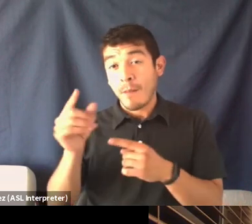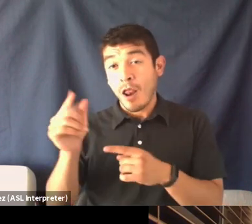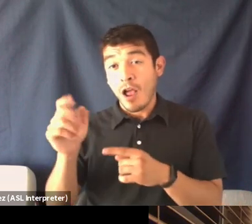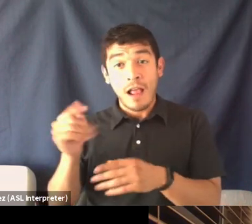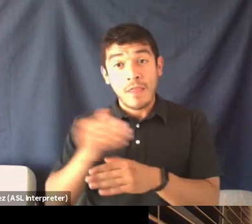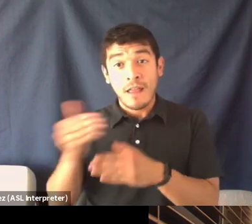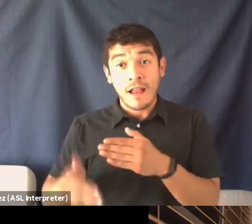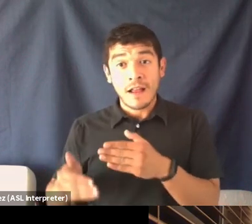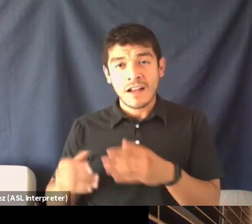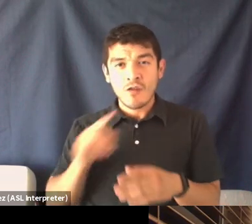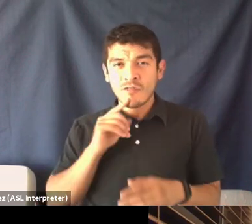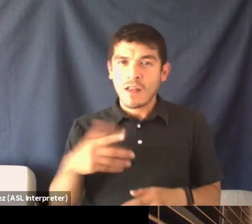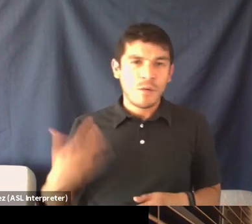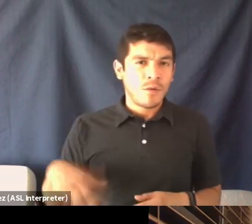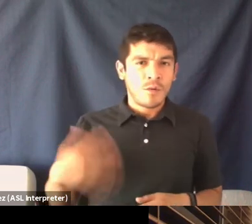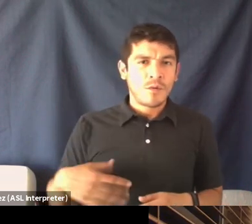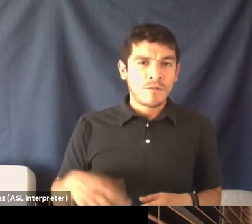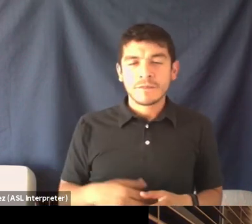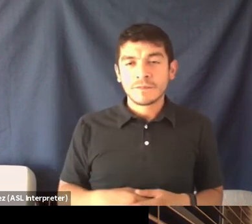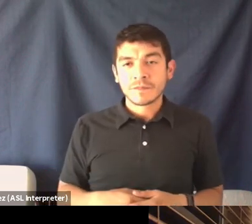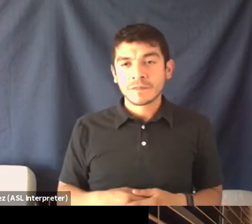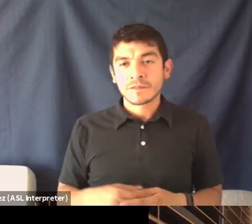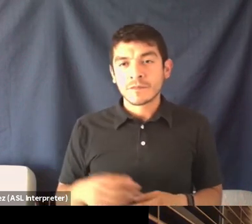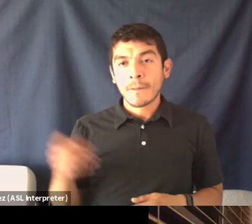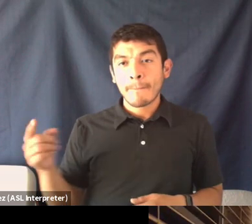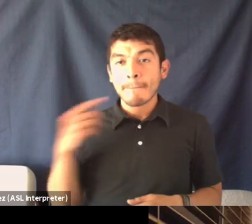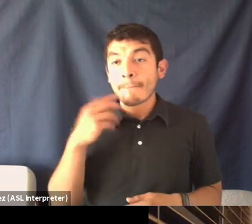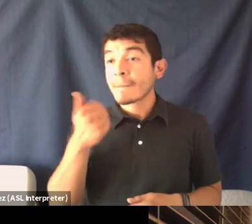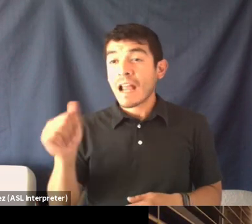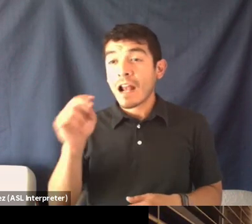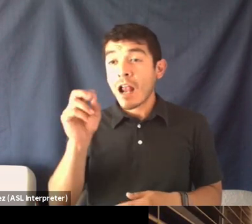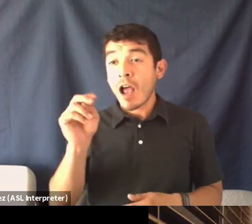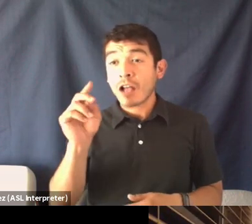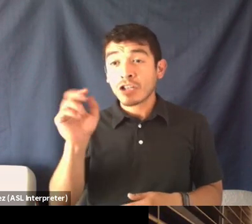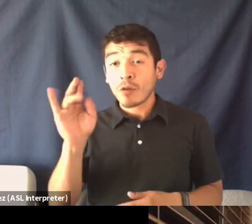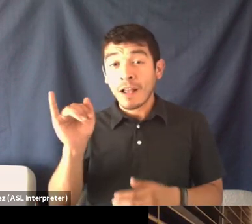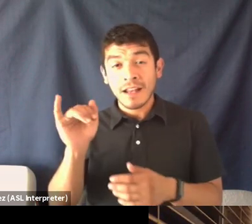honestly, if any nondocumentary filmmakers, narrative filmmakers are watching, please hire Barbara.